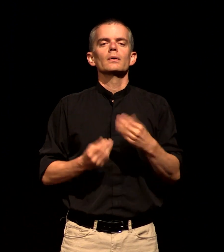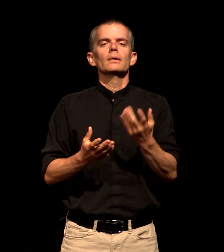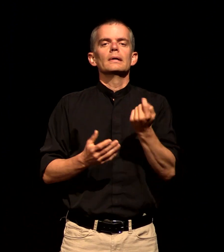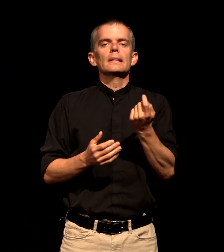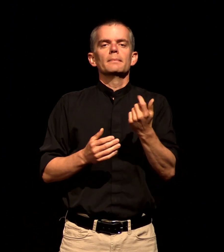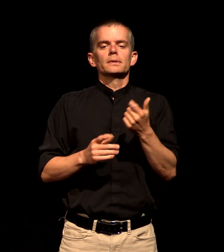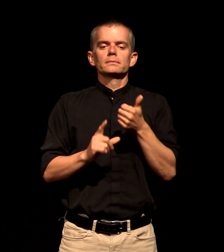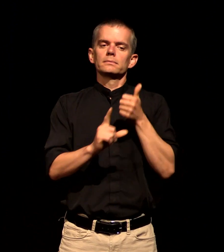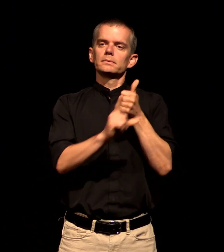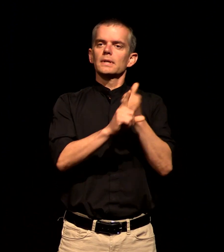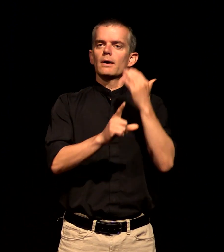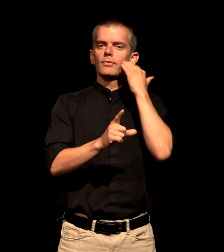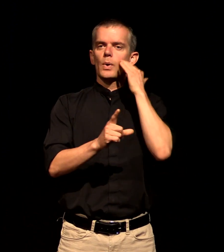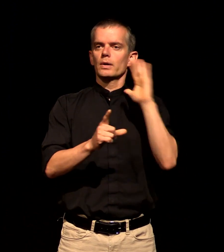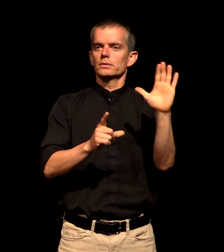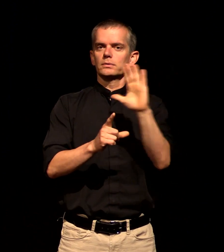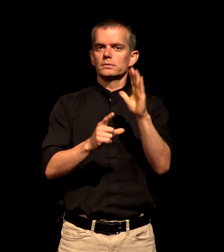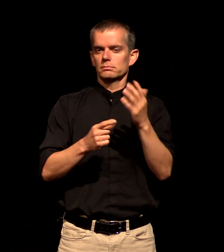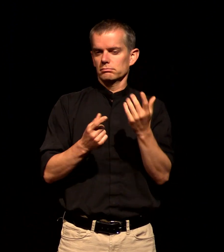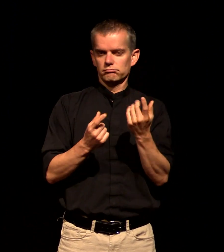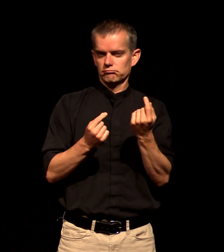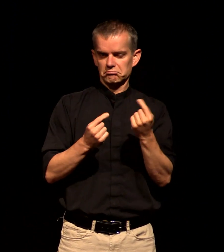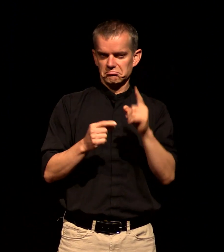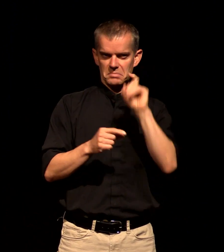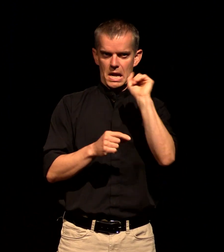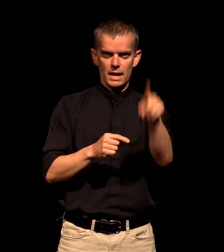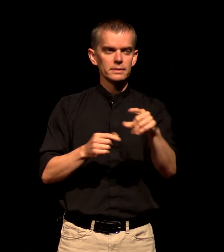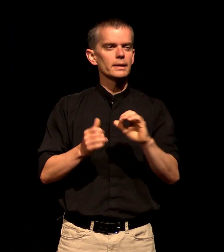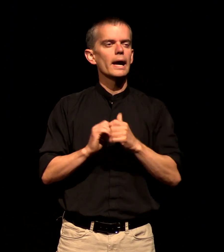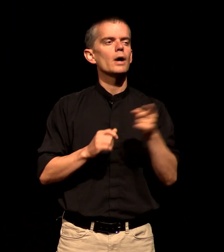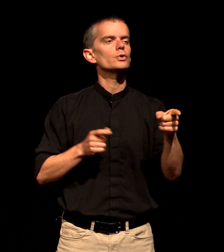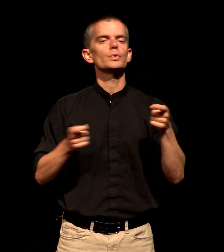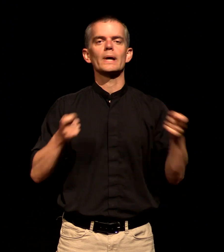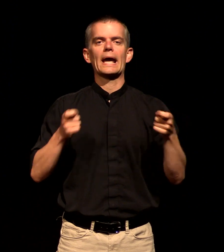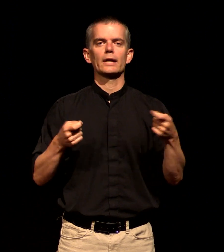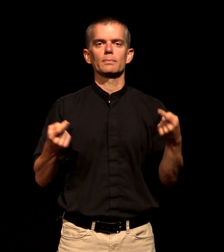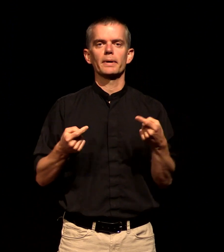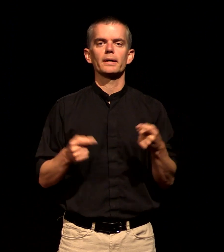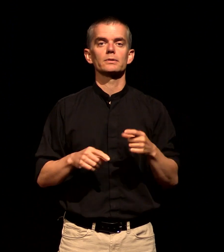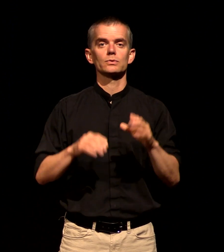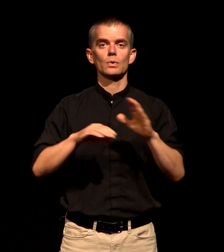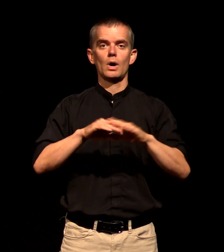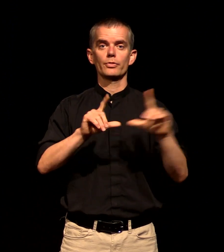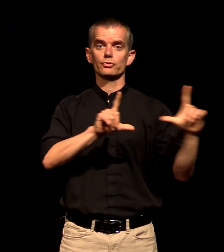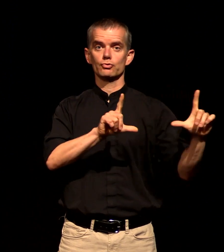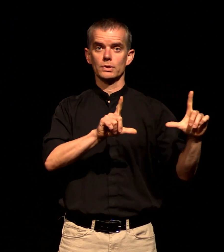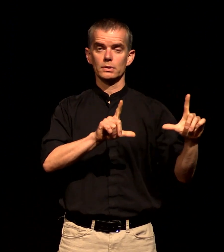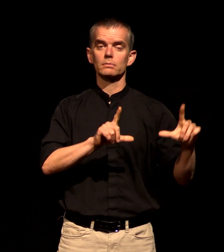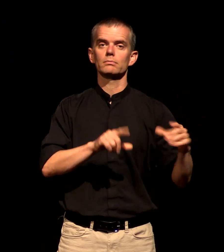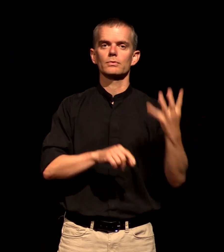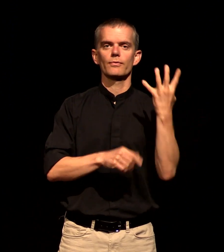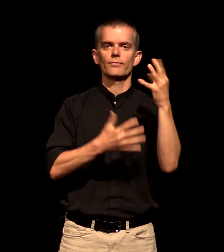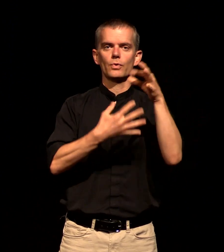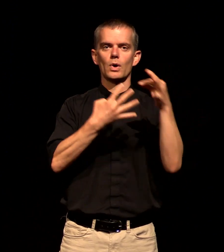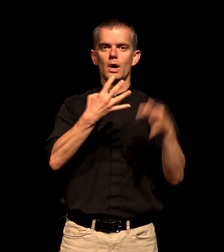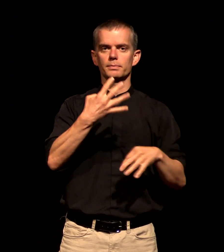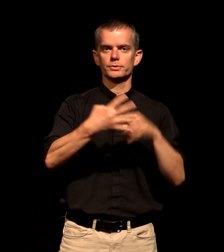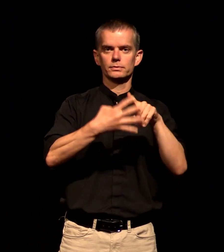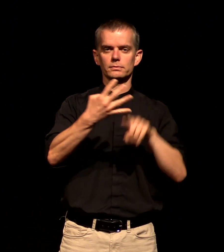question is how do you deal with pain? So on the screen, you're gonna see four options. At least one of them I'm guessing, I'm